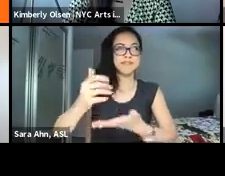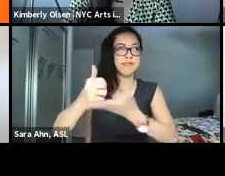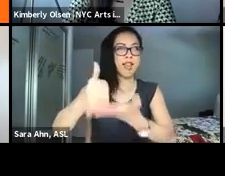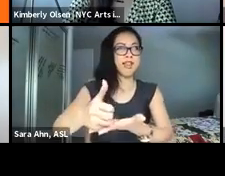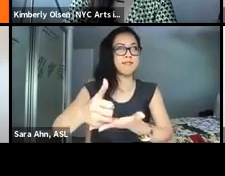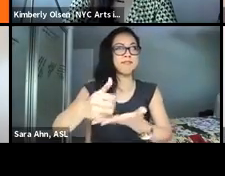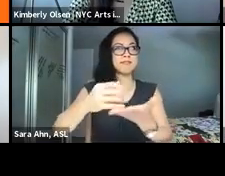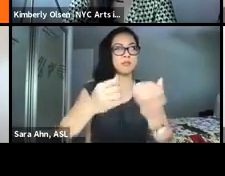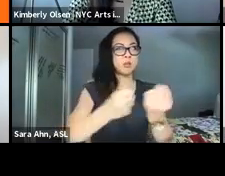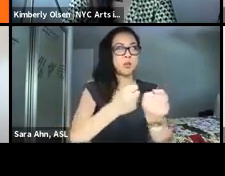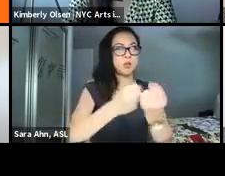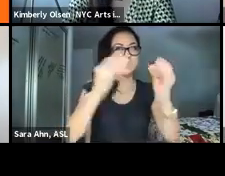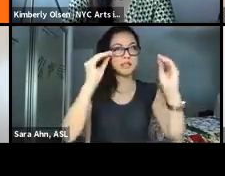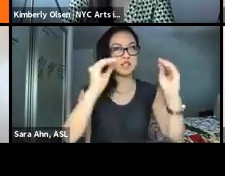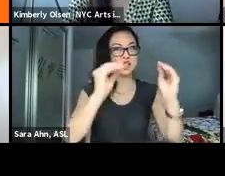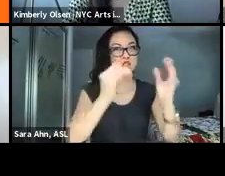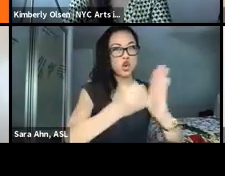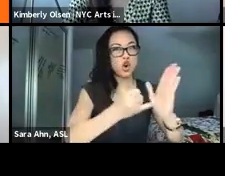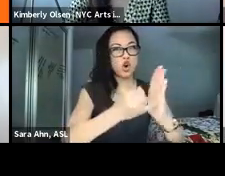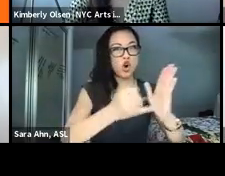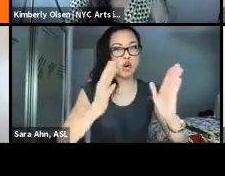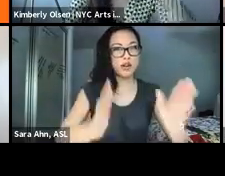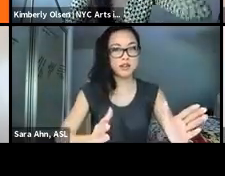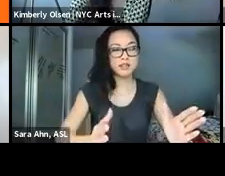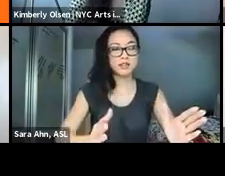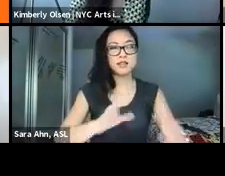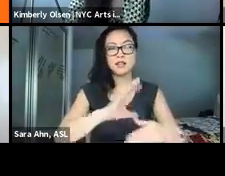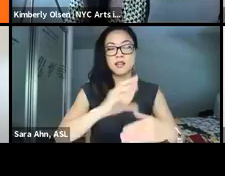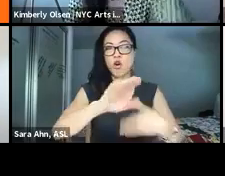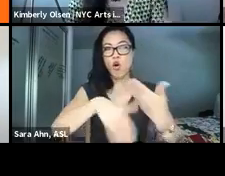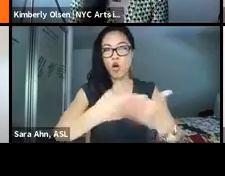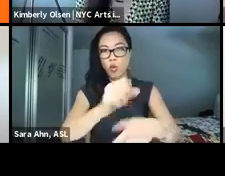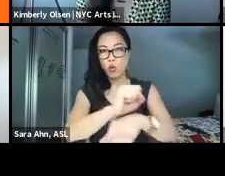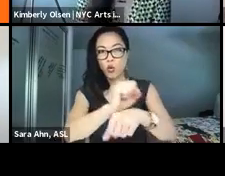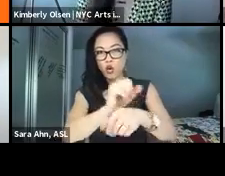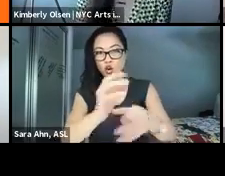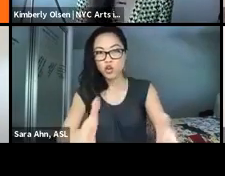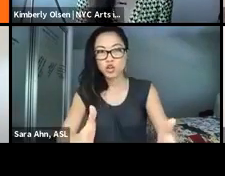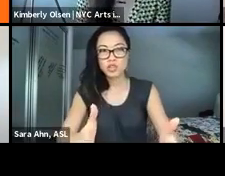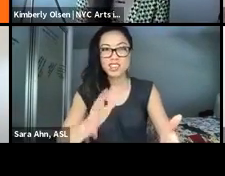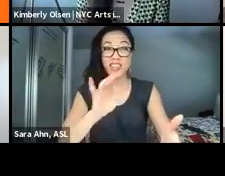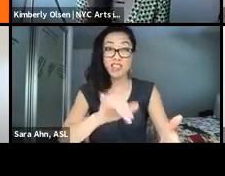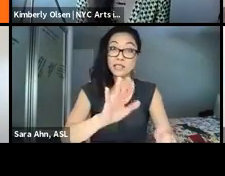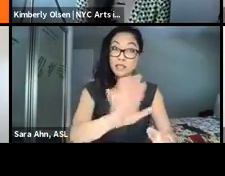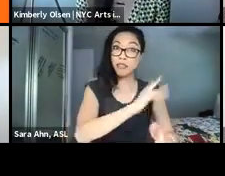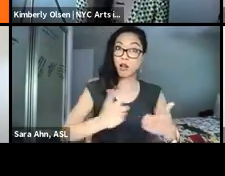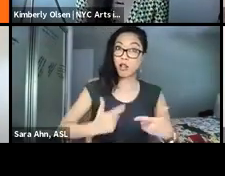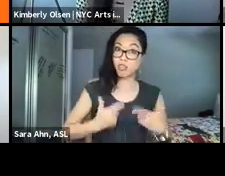things, like the new normal, will this be another reason for families to cut arts out?